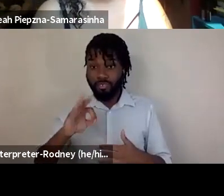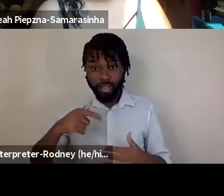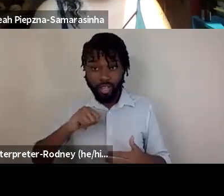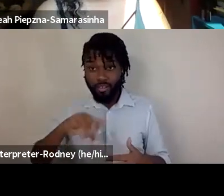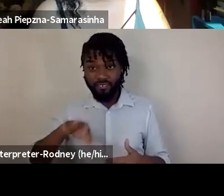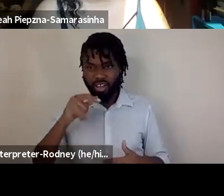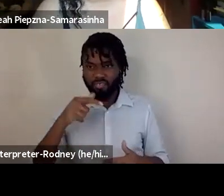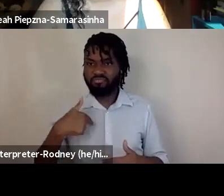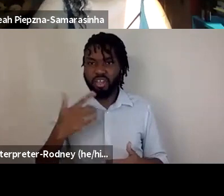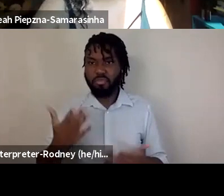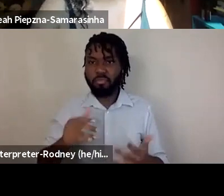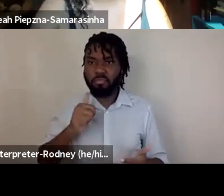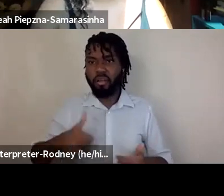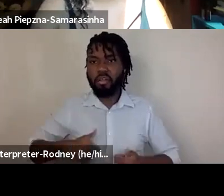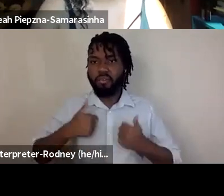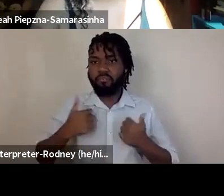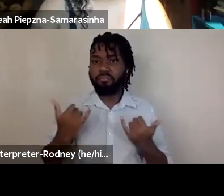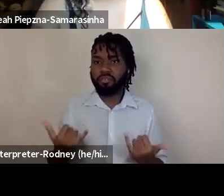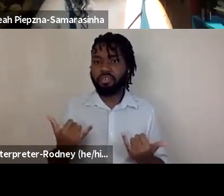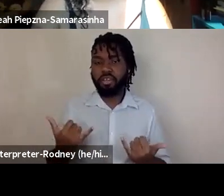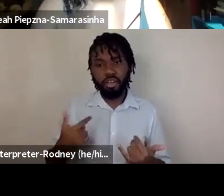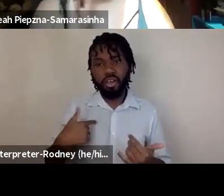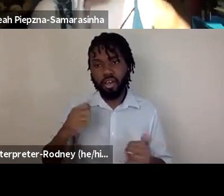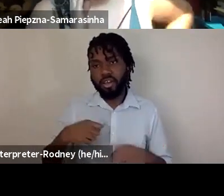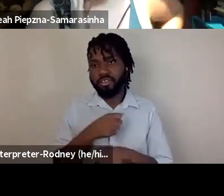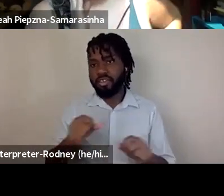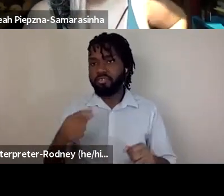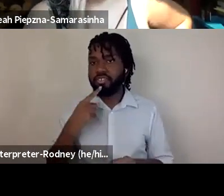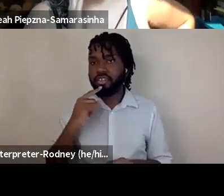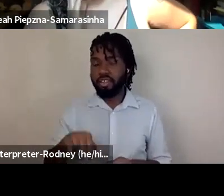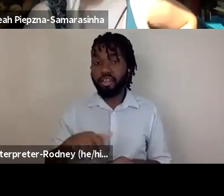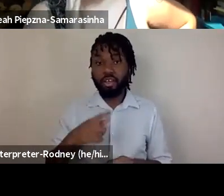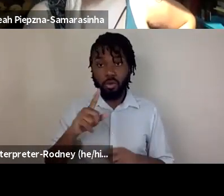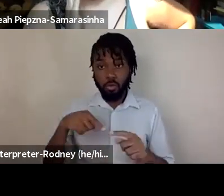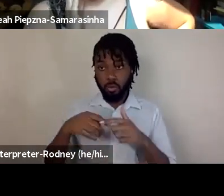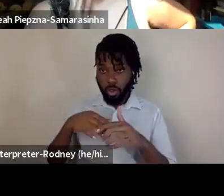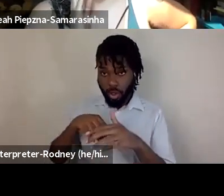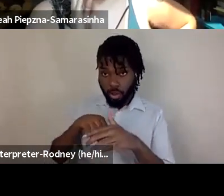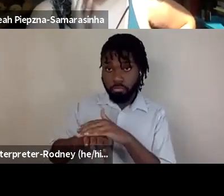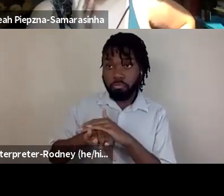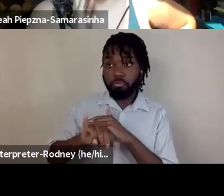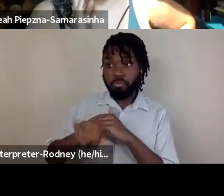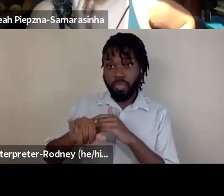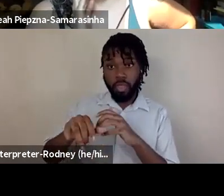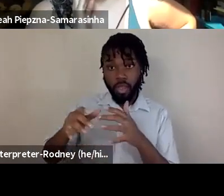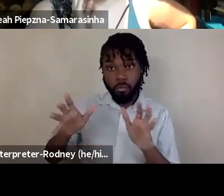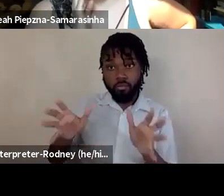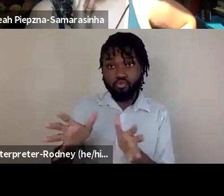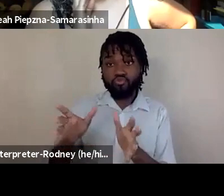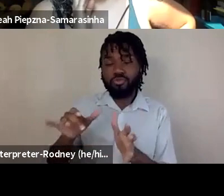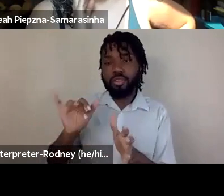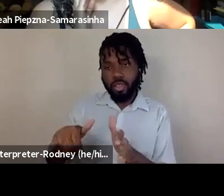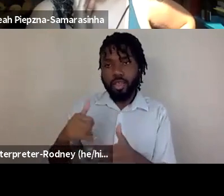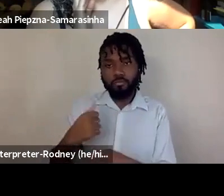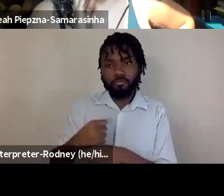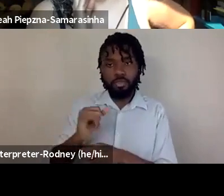I think I can safely say. That entry point into the movement is what made it possible for me to